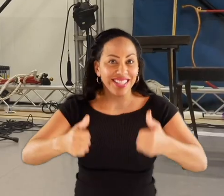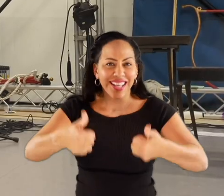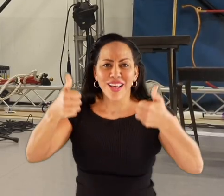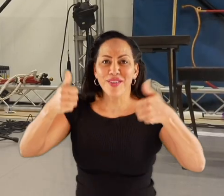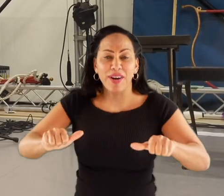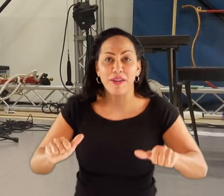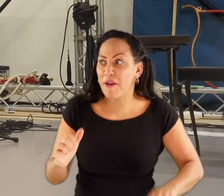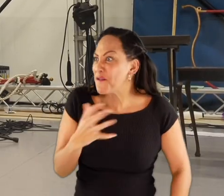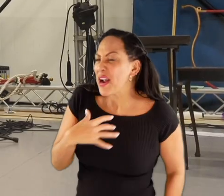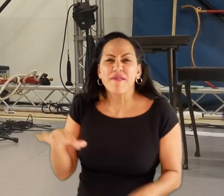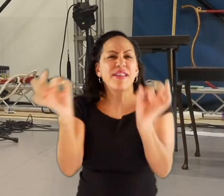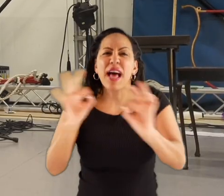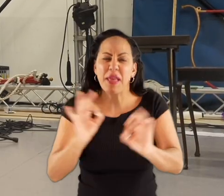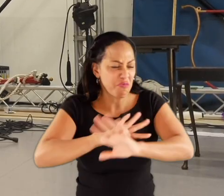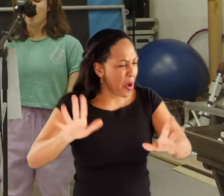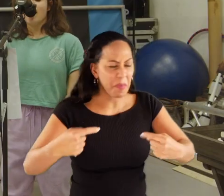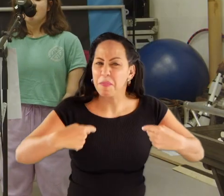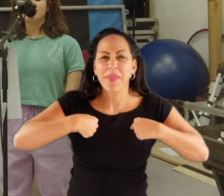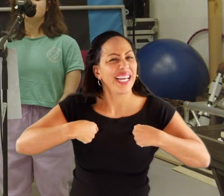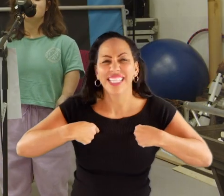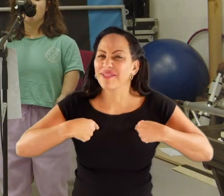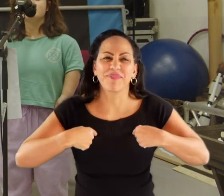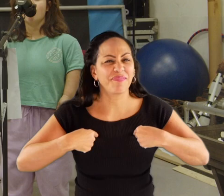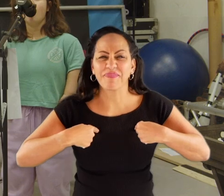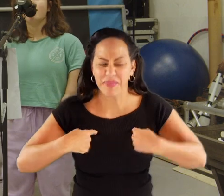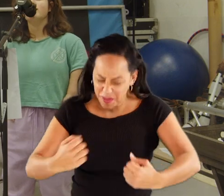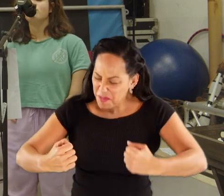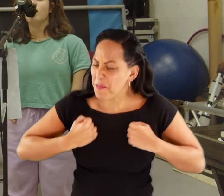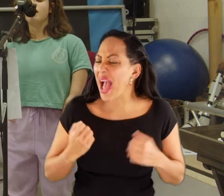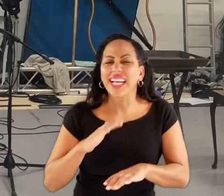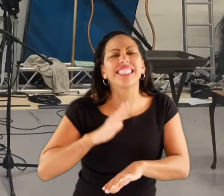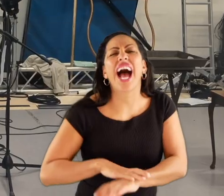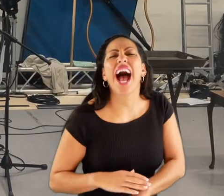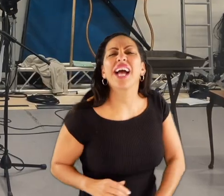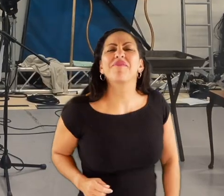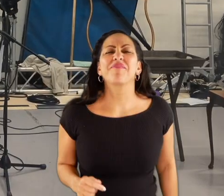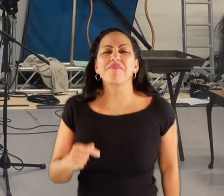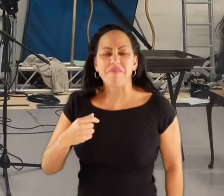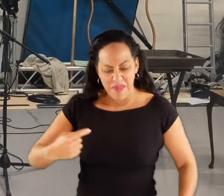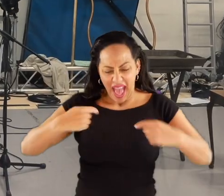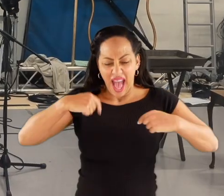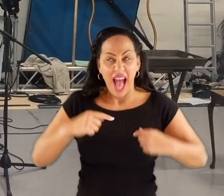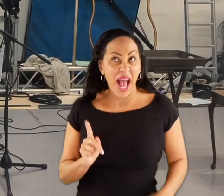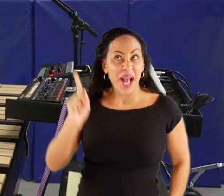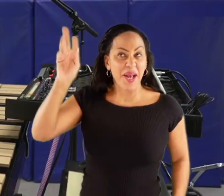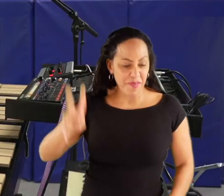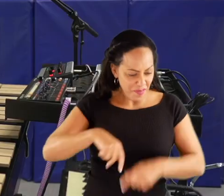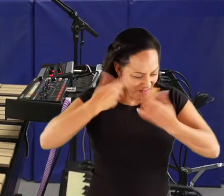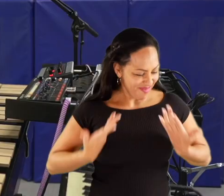No, afraid? No never, not me It’s my time when I’m up here My special this